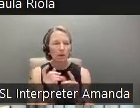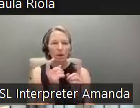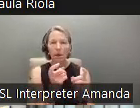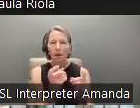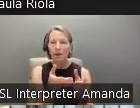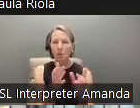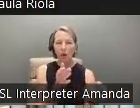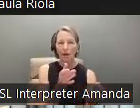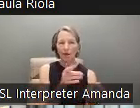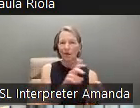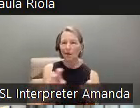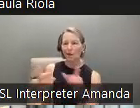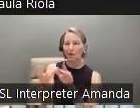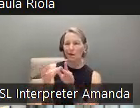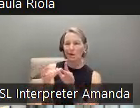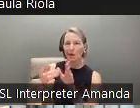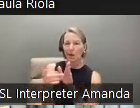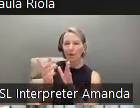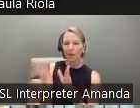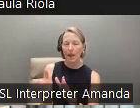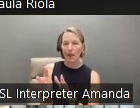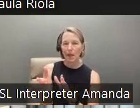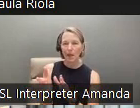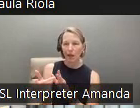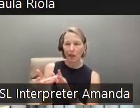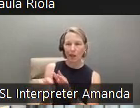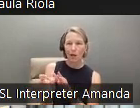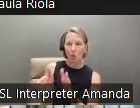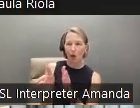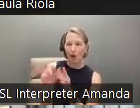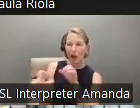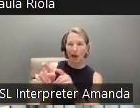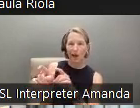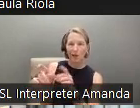that the beneficiary can get in touch with you as the payee to ask you questions or if